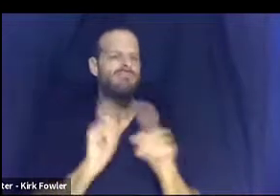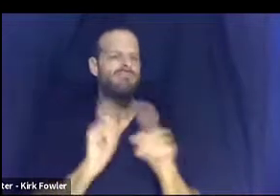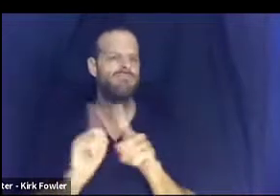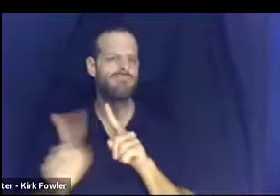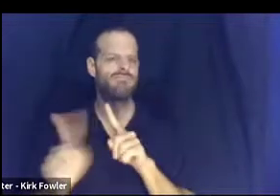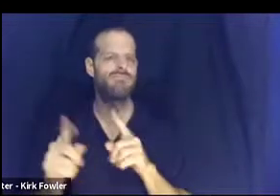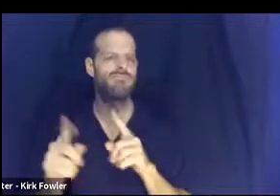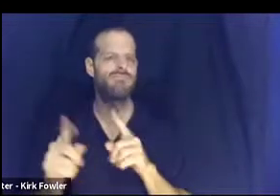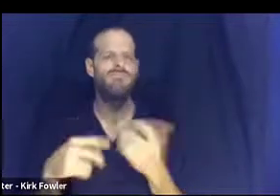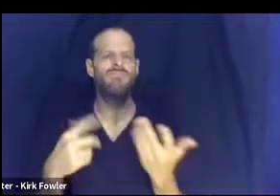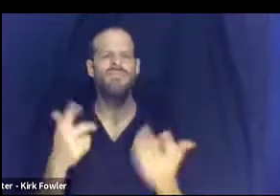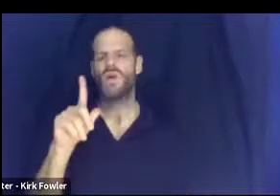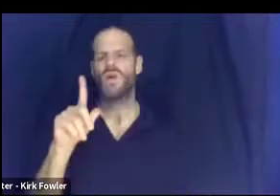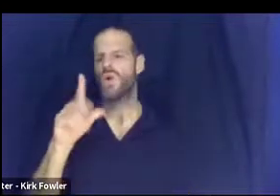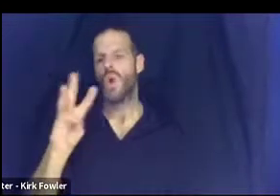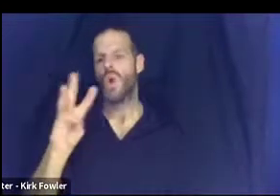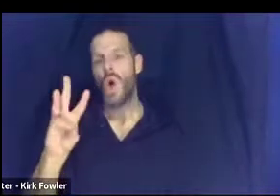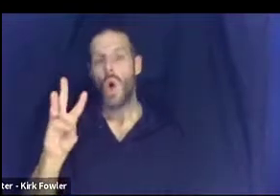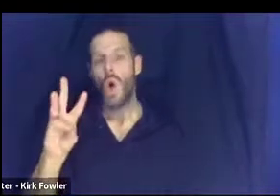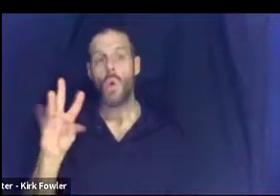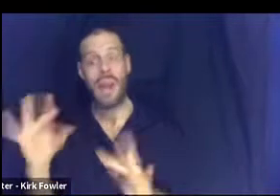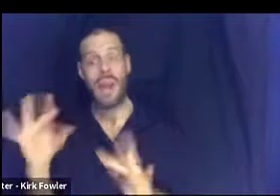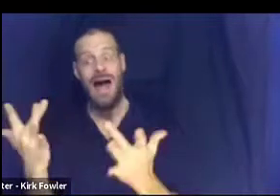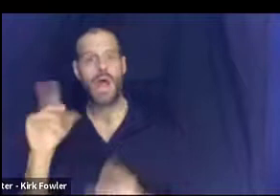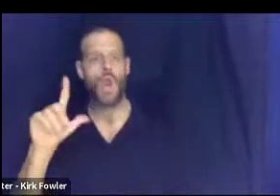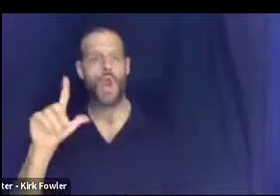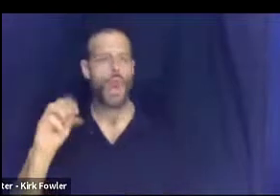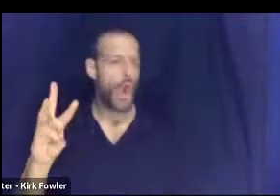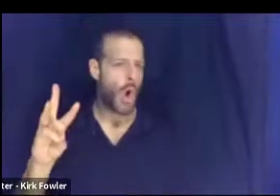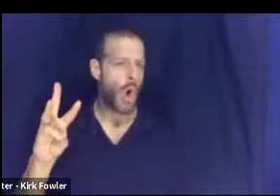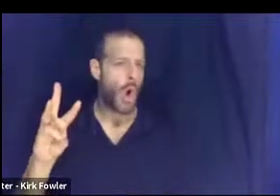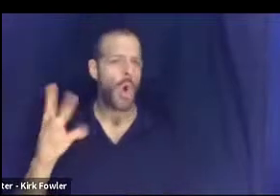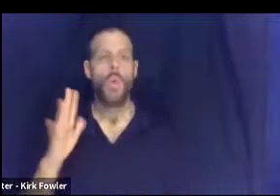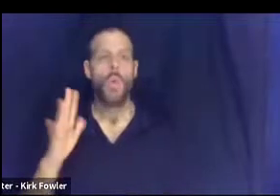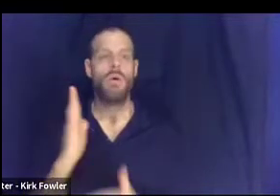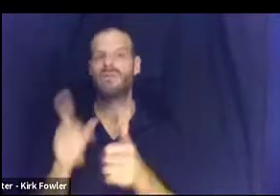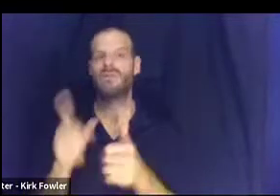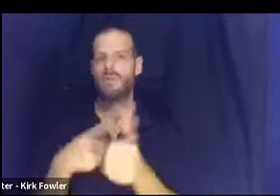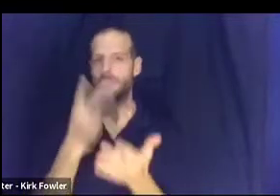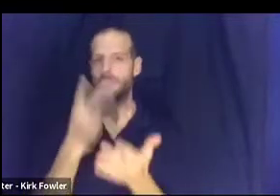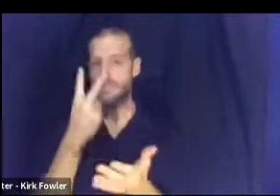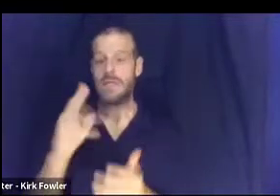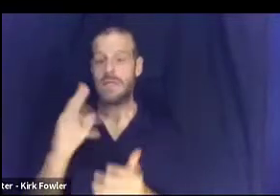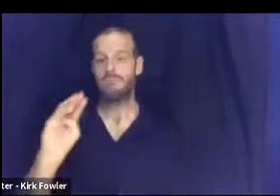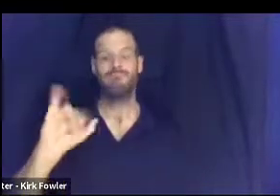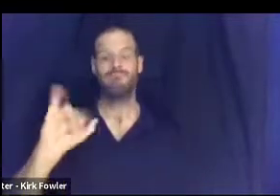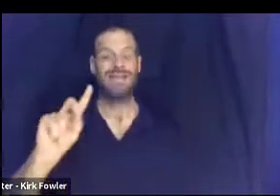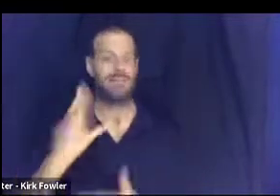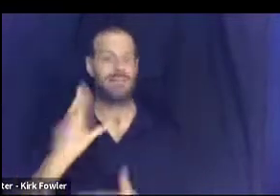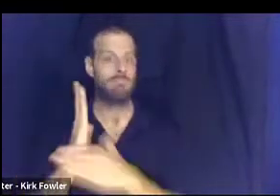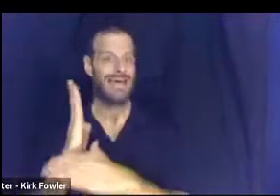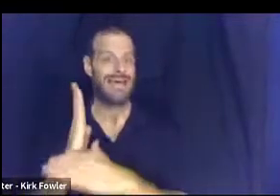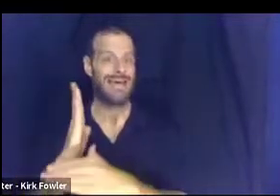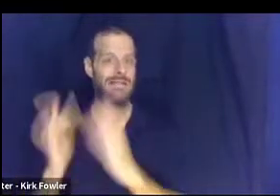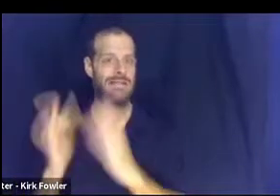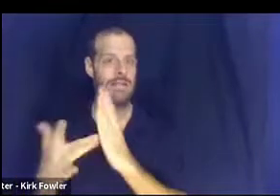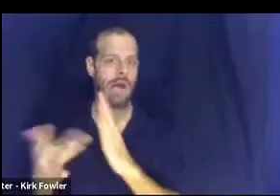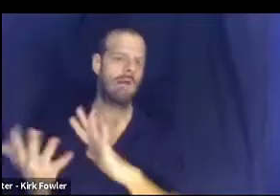or mid-tech, is even another distinction. You'll see in the images here a variety of aided, unaided,